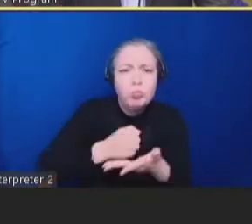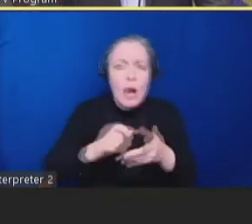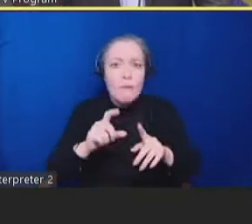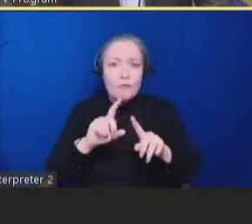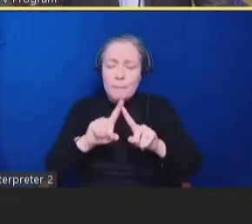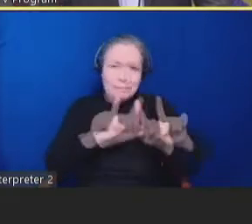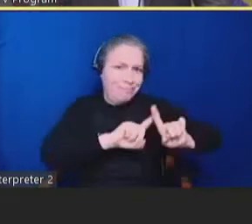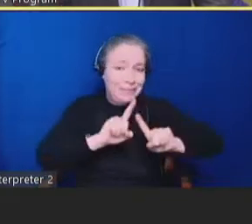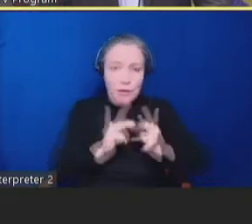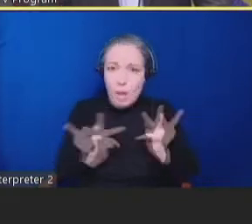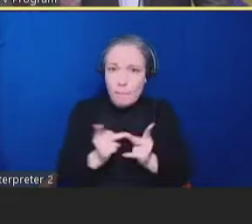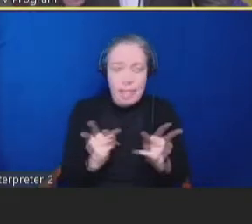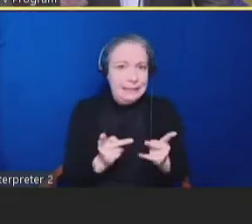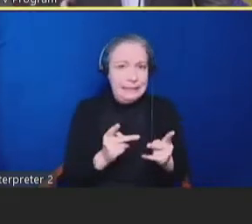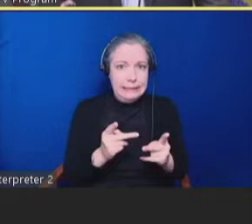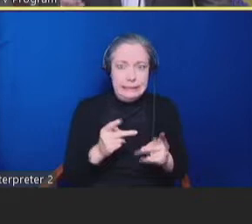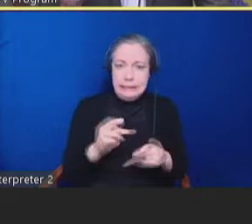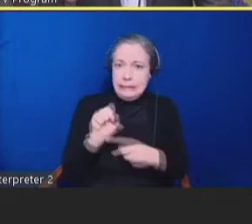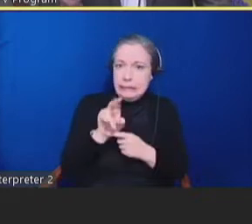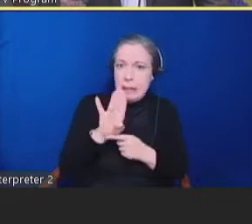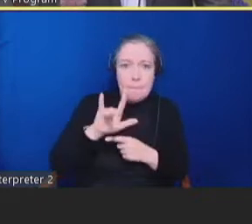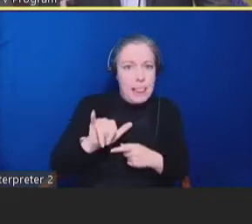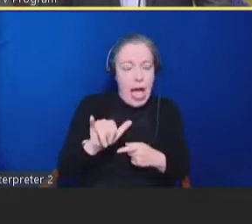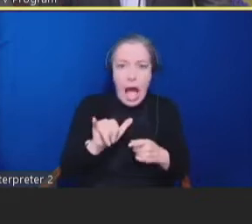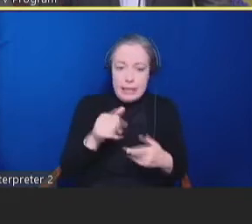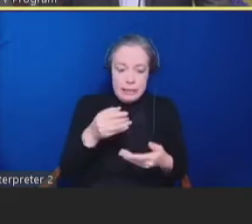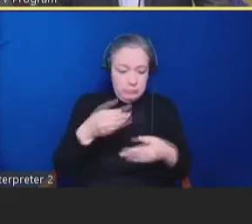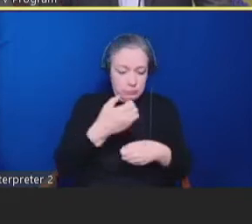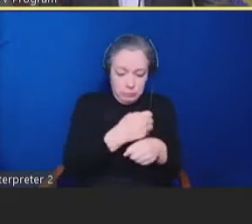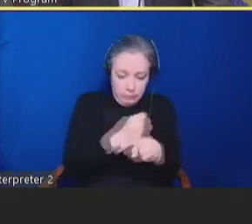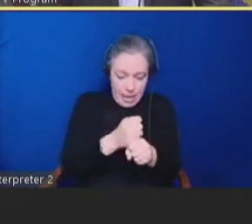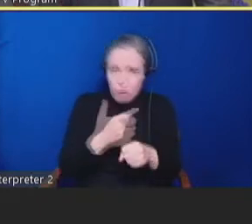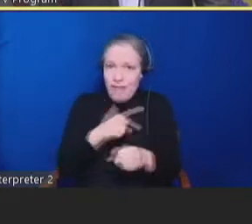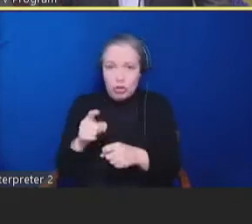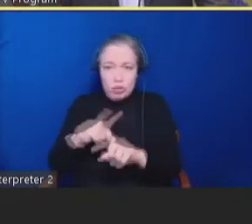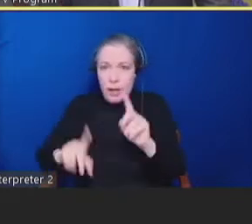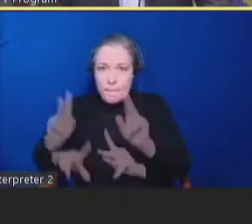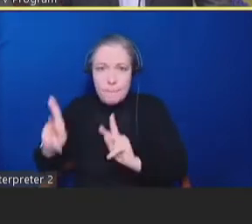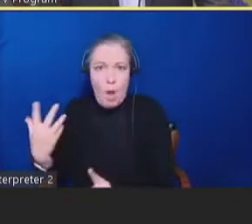organizations. We include a wide variety of perspectives in trying to understand the way